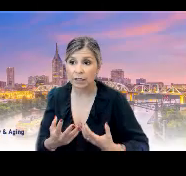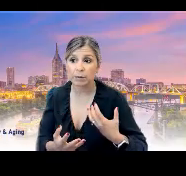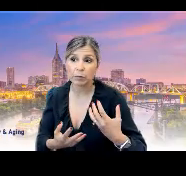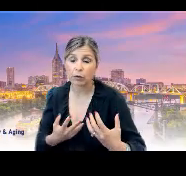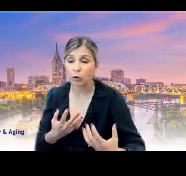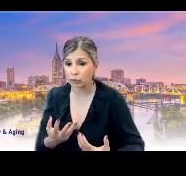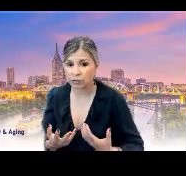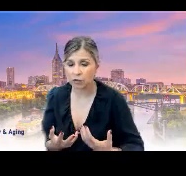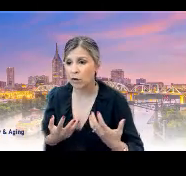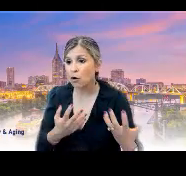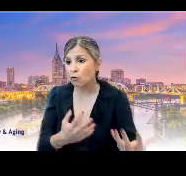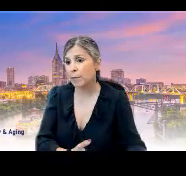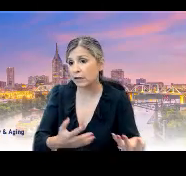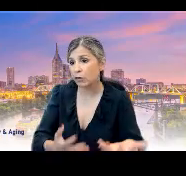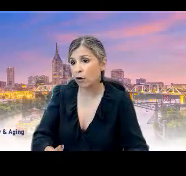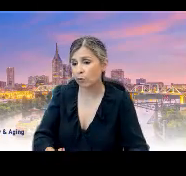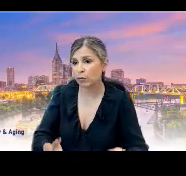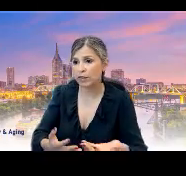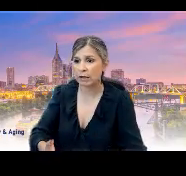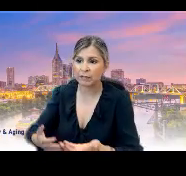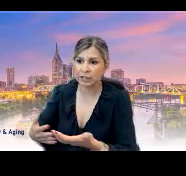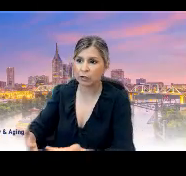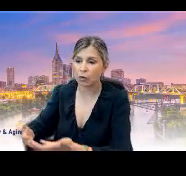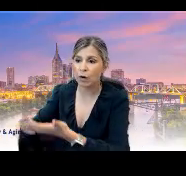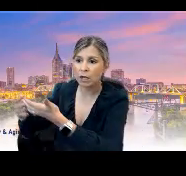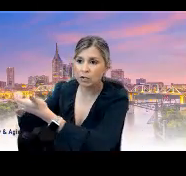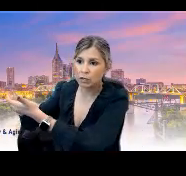people with IDD people, older adults remain in their homes